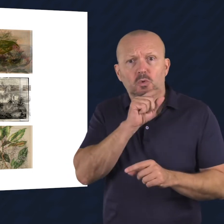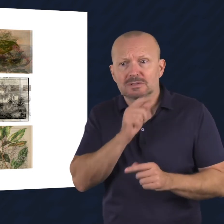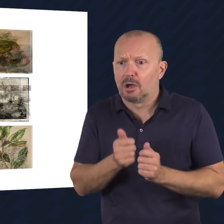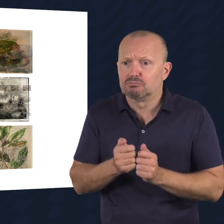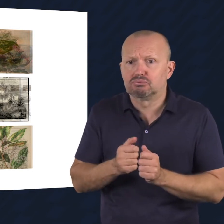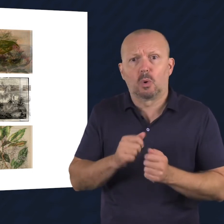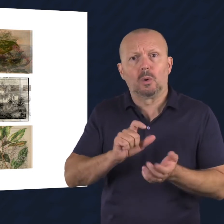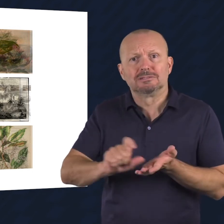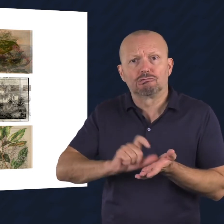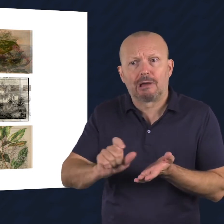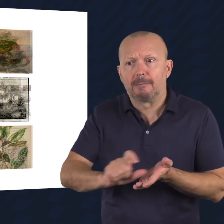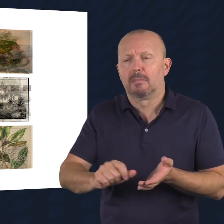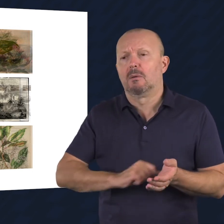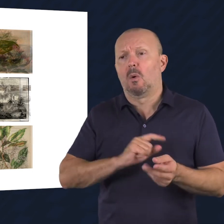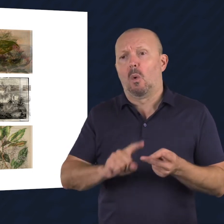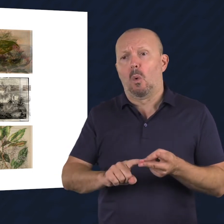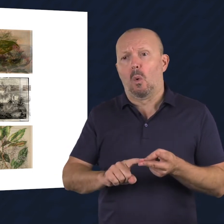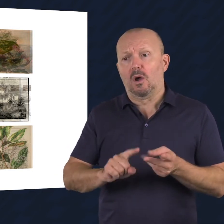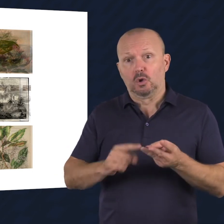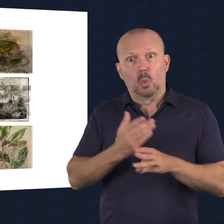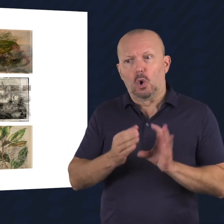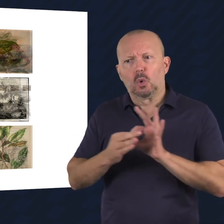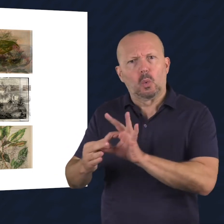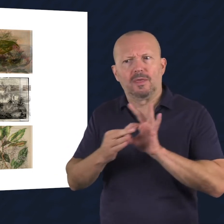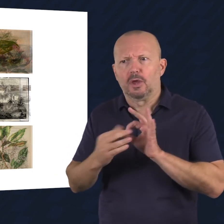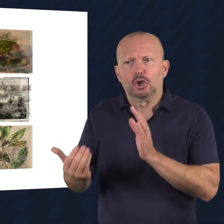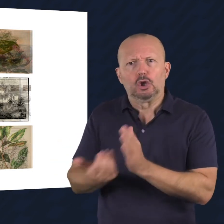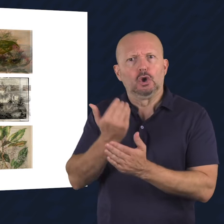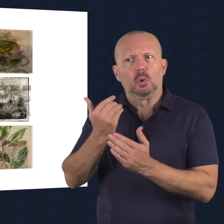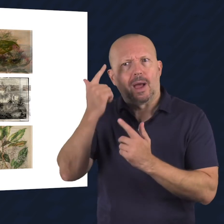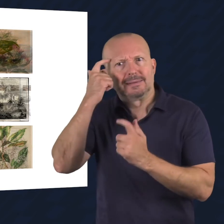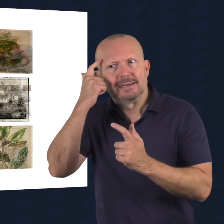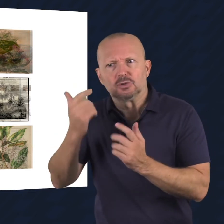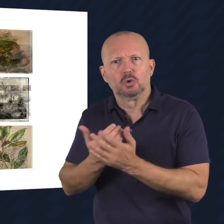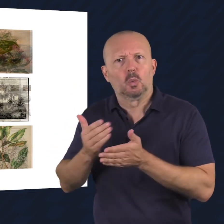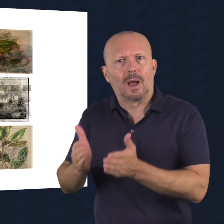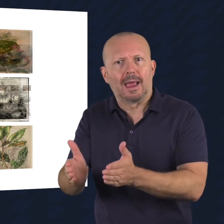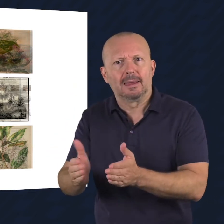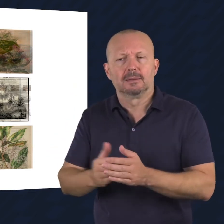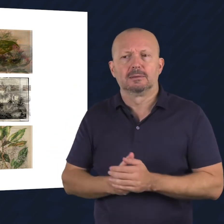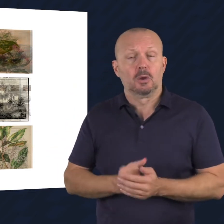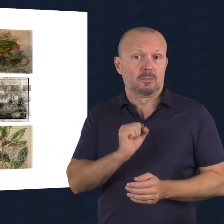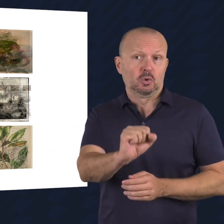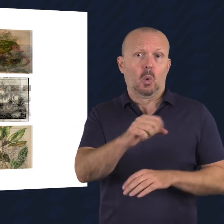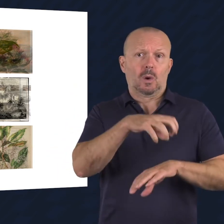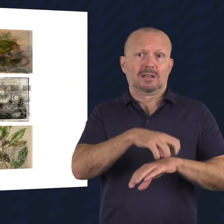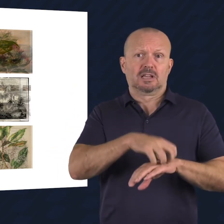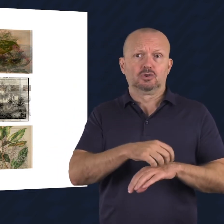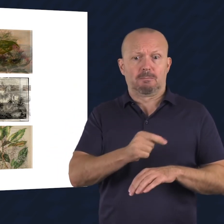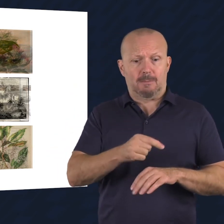How often do you provide resources that shape new ways of thinking and doing? Is your institution bound by copyright provisions that discourage,